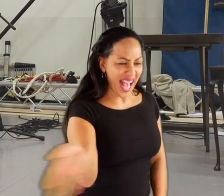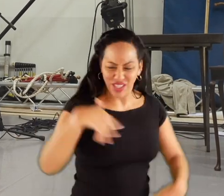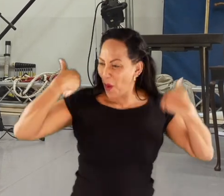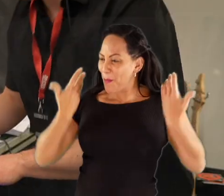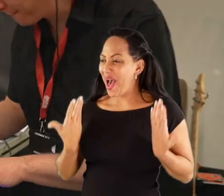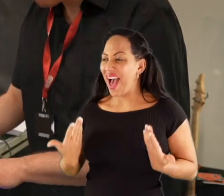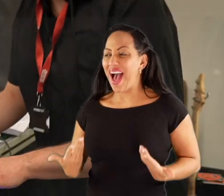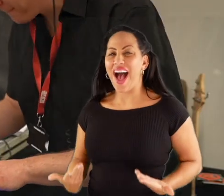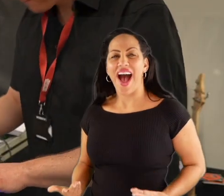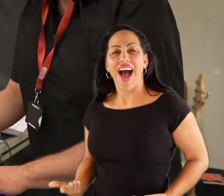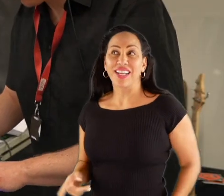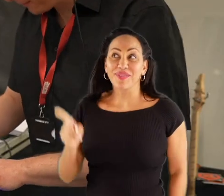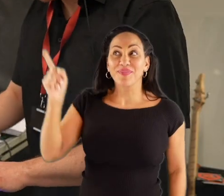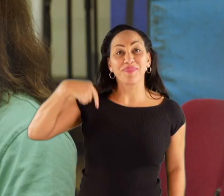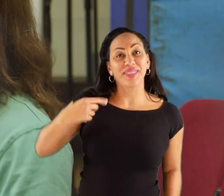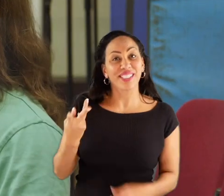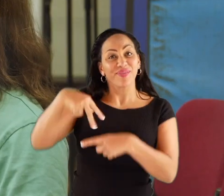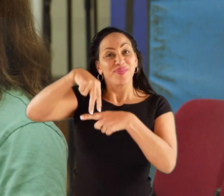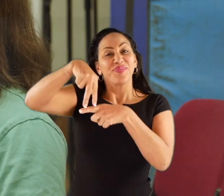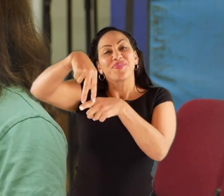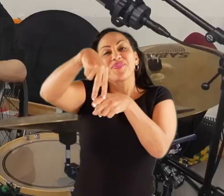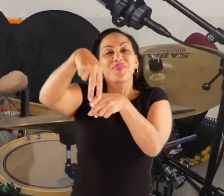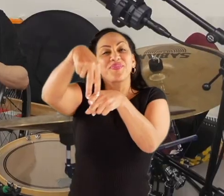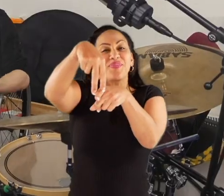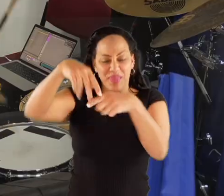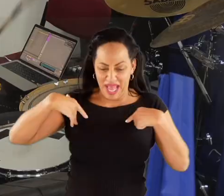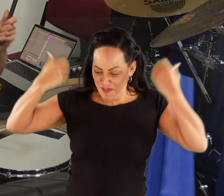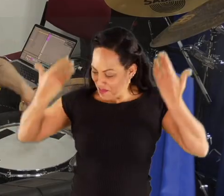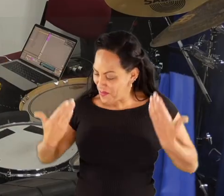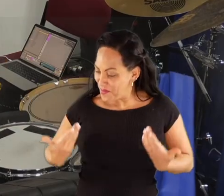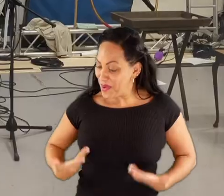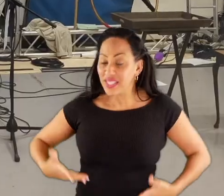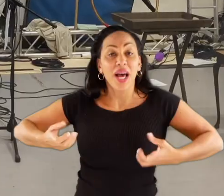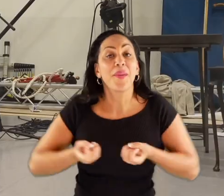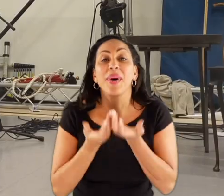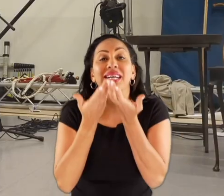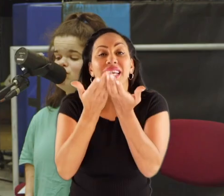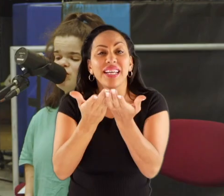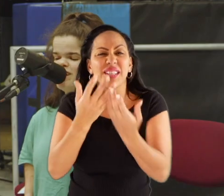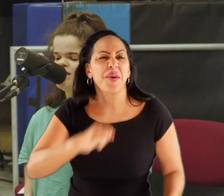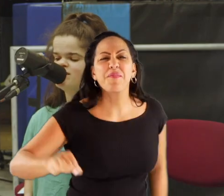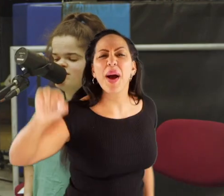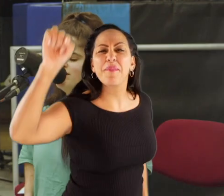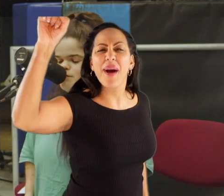when I'm up here My special this my special gift my might and thrill.